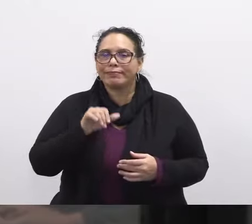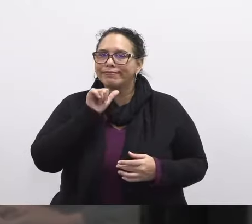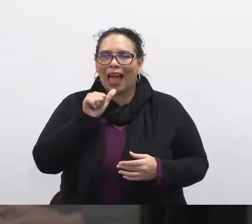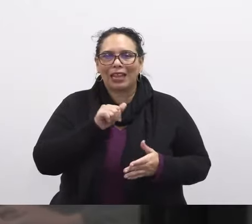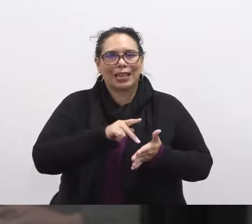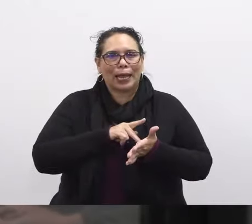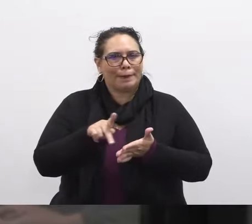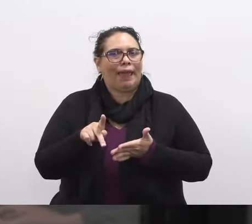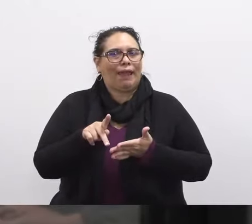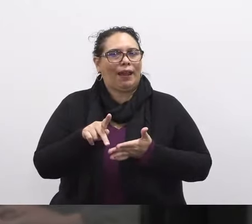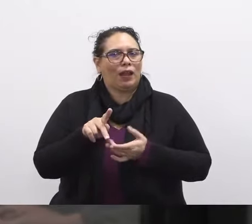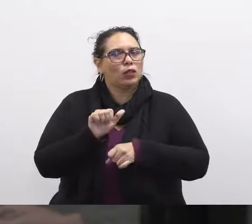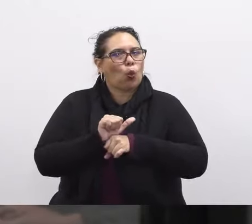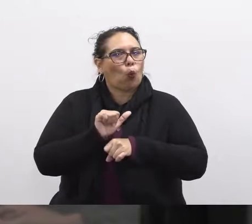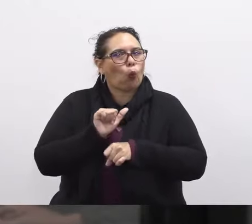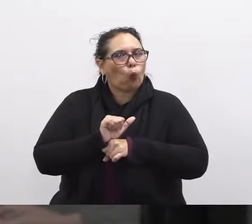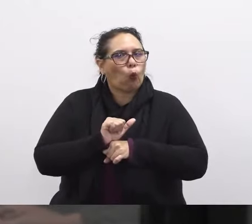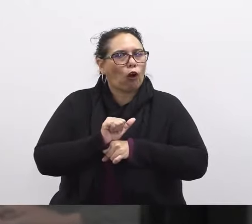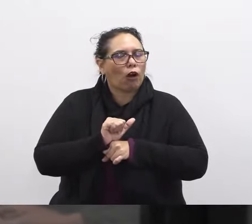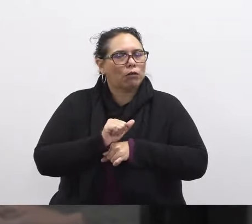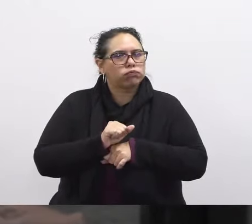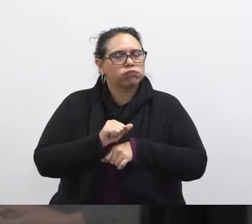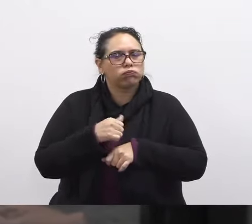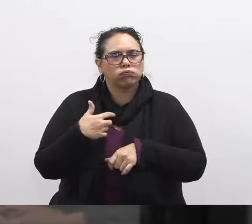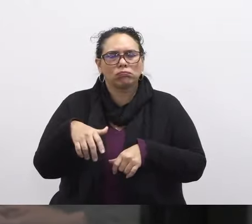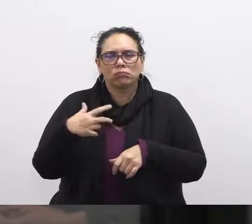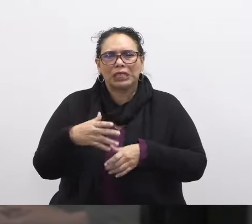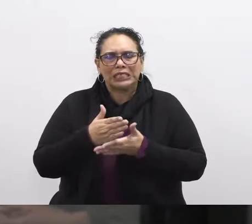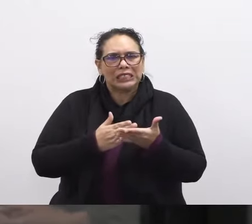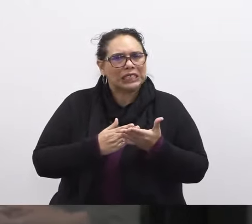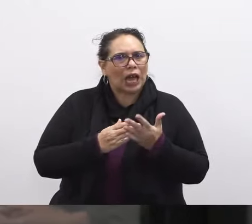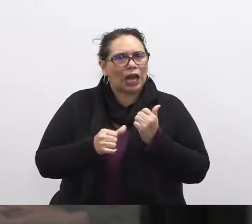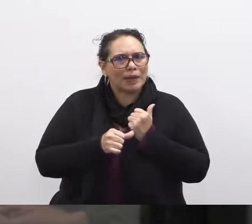the workload that some instructional aids